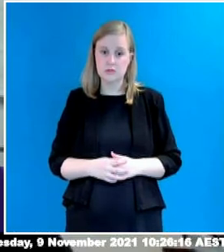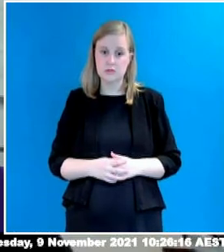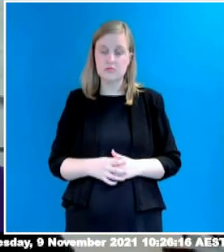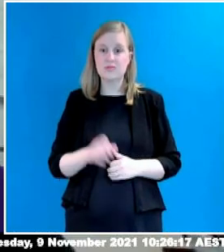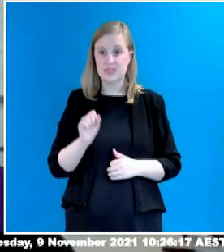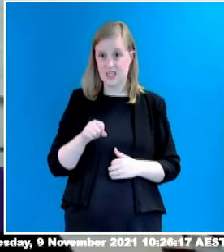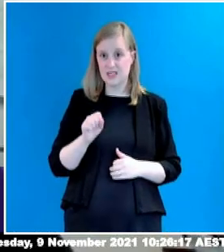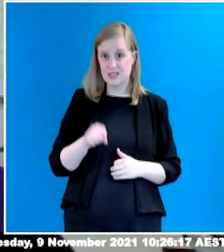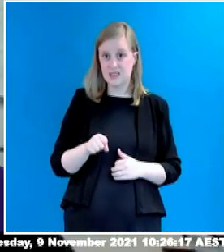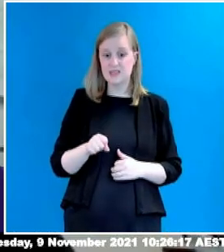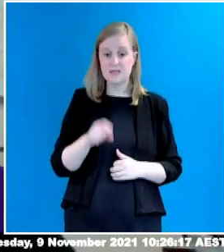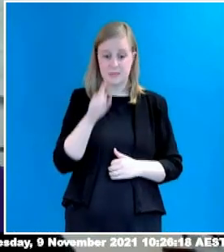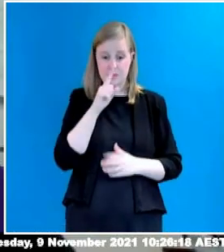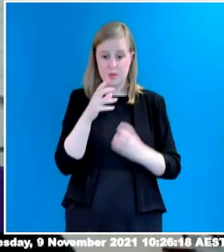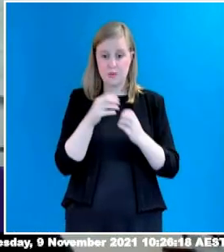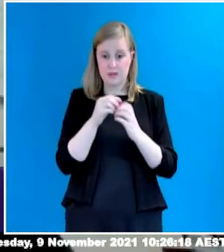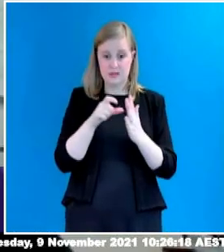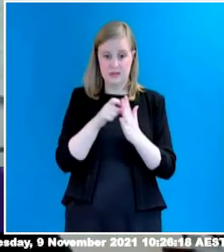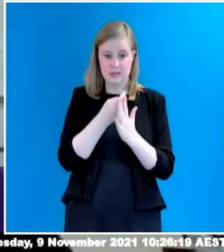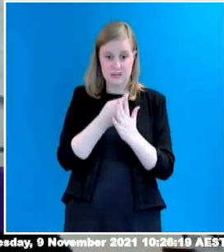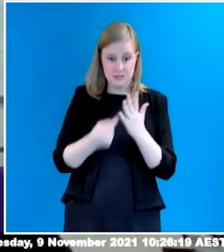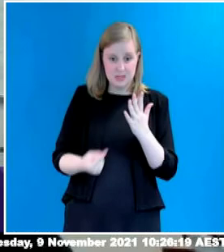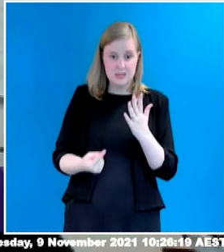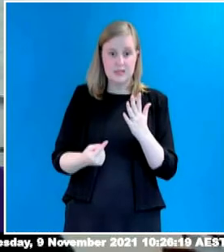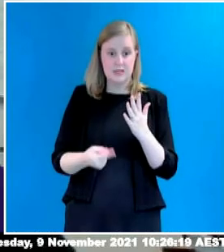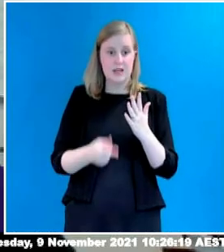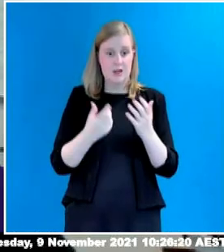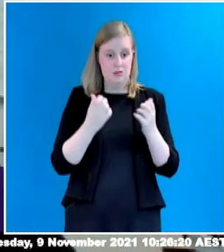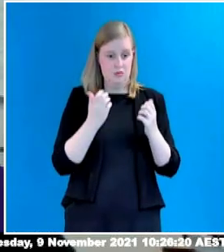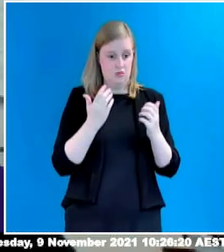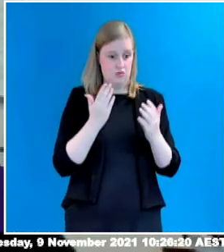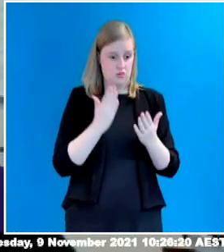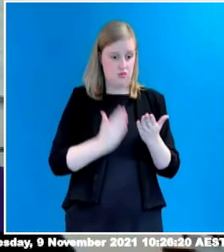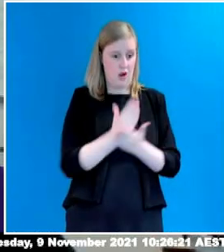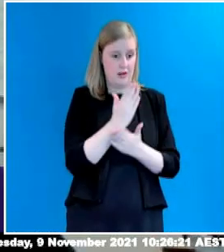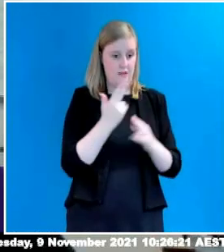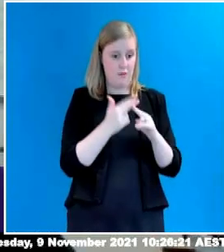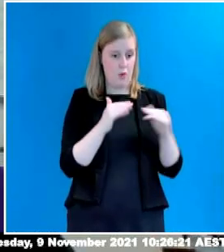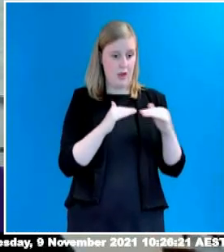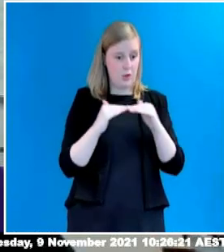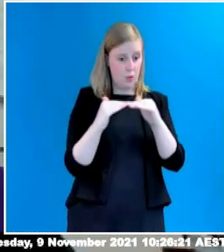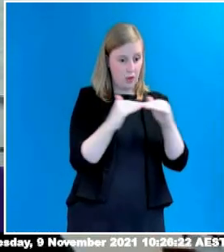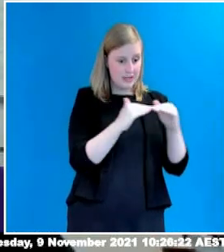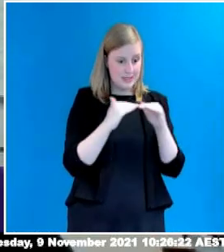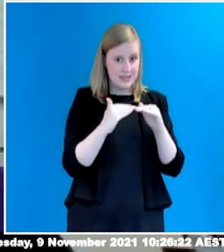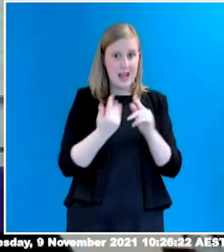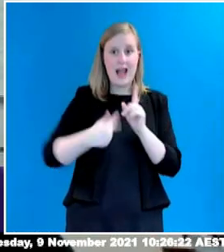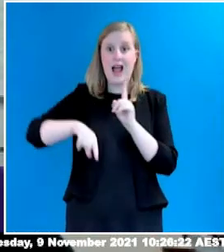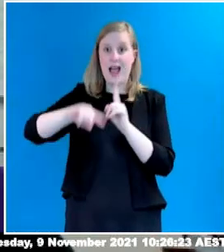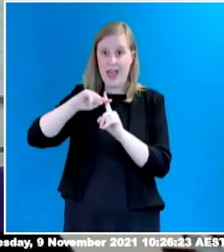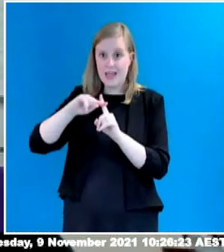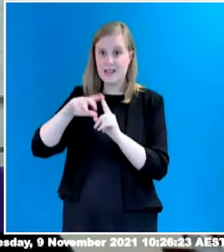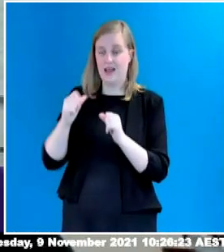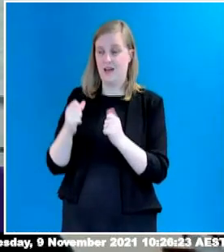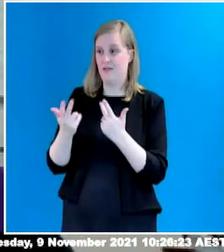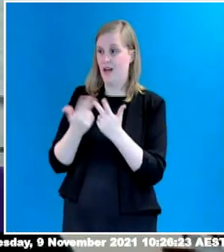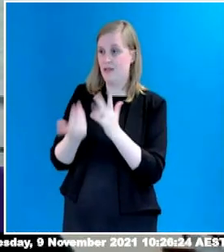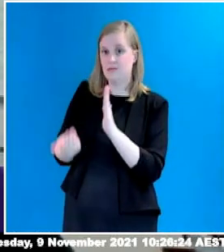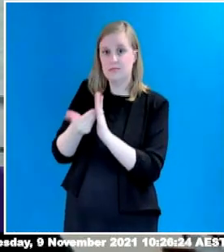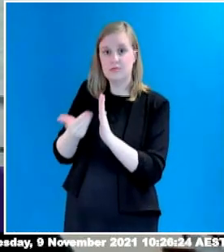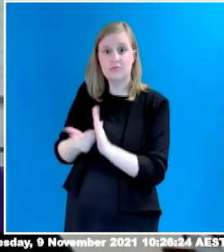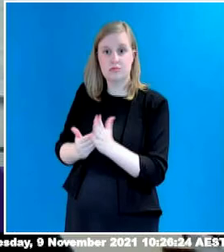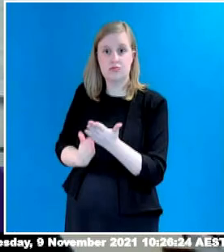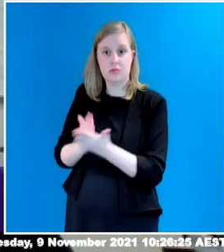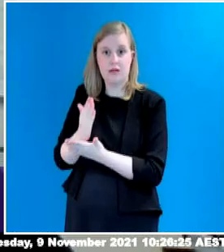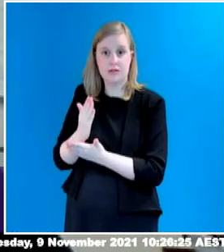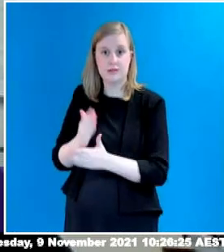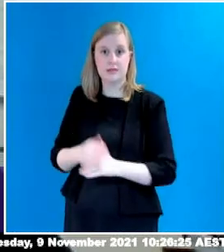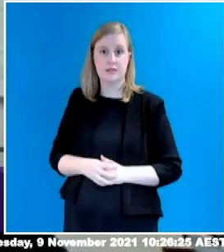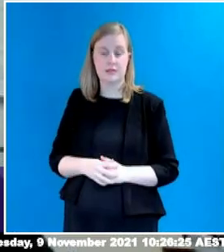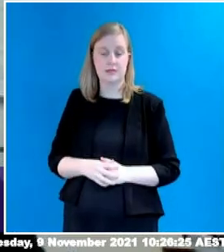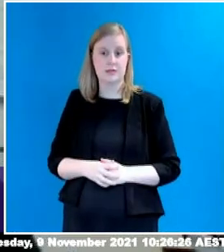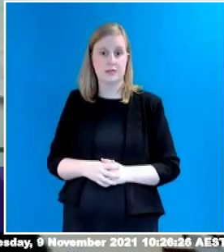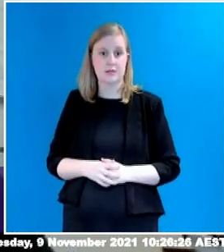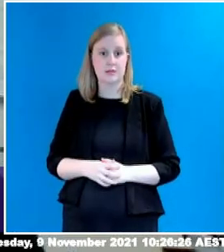equality and some of those other rights, we certainly use those in negotiations